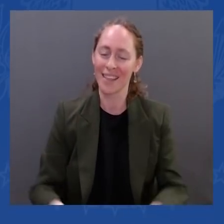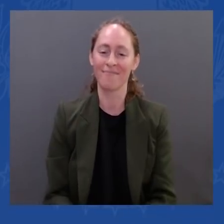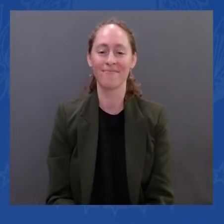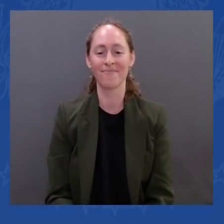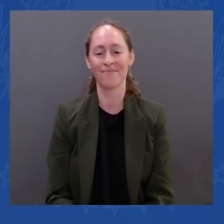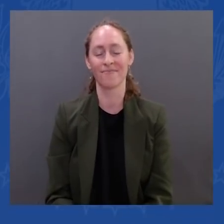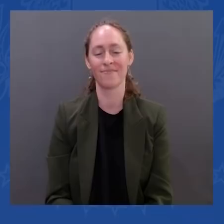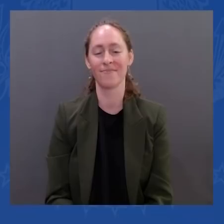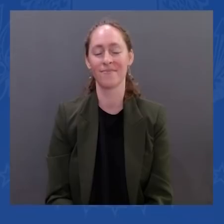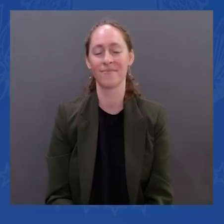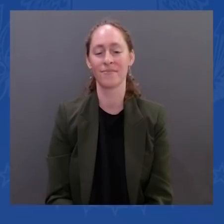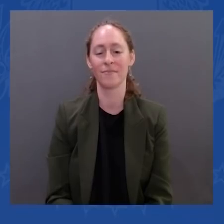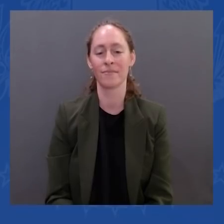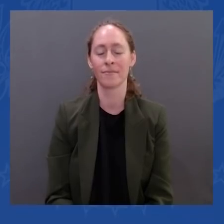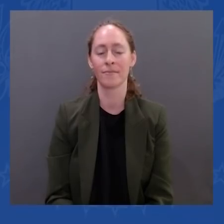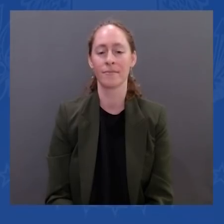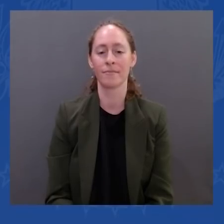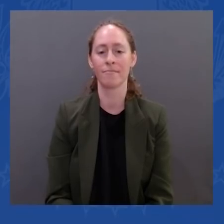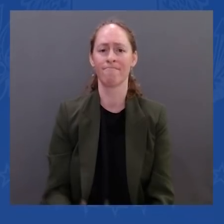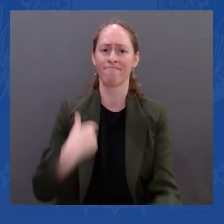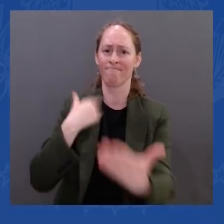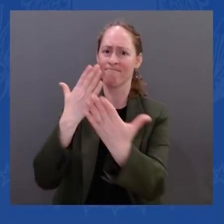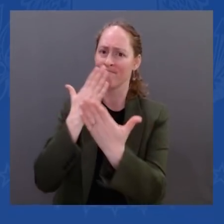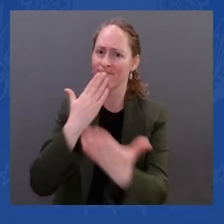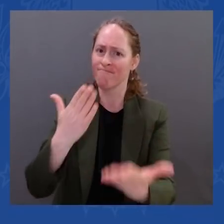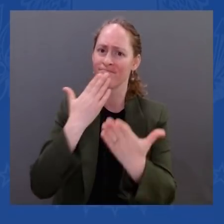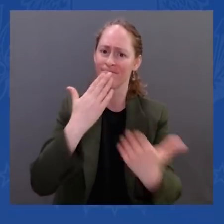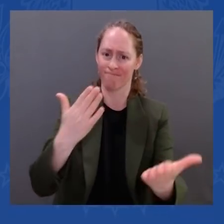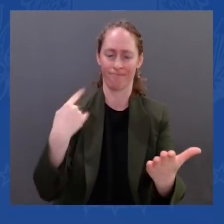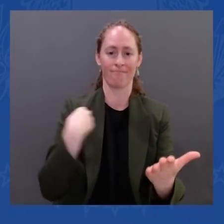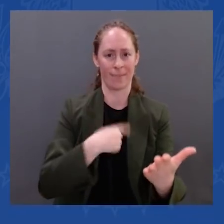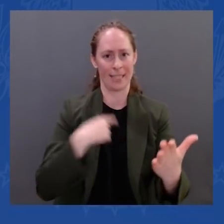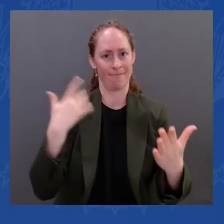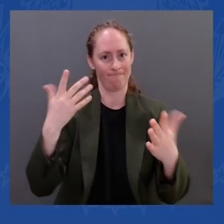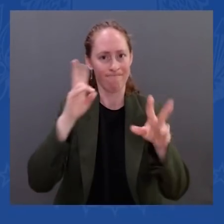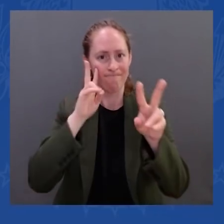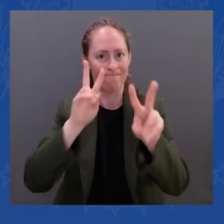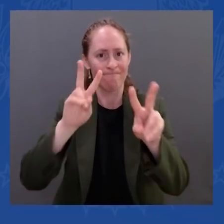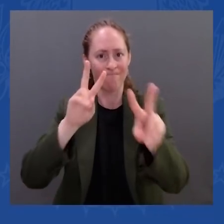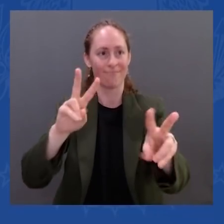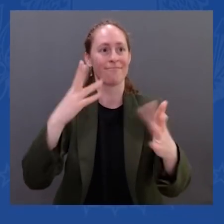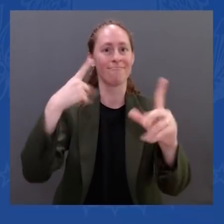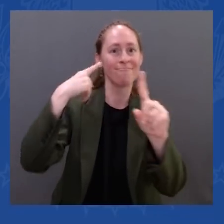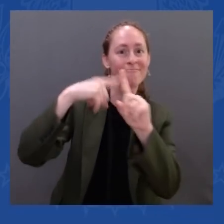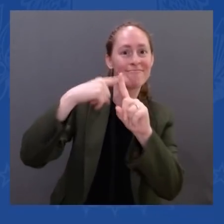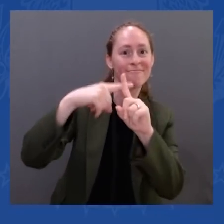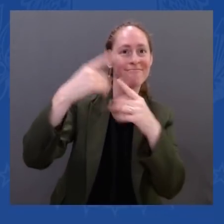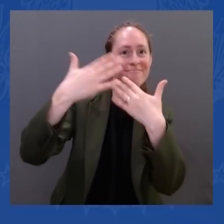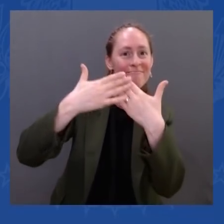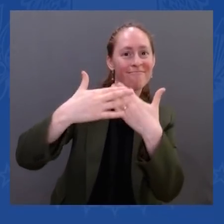for the future of the Indo-Pacific region. Today, we made several commitments to further increase